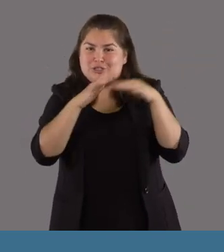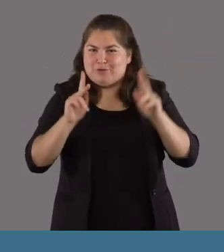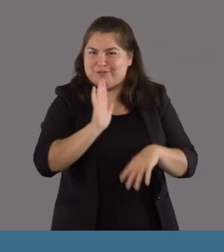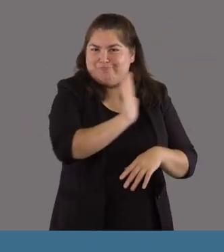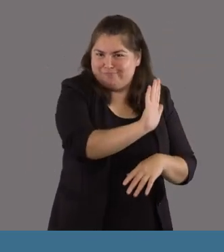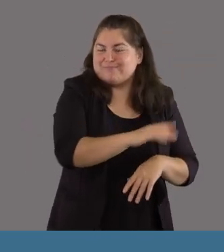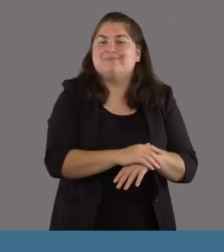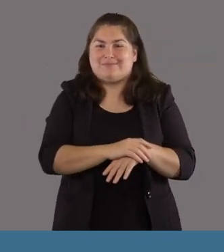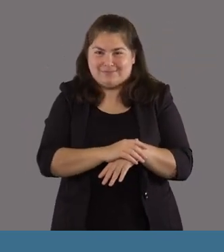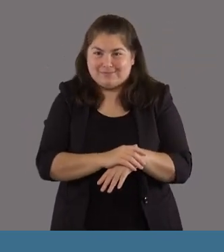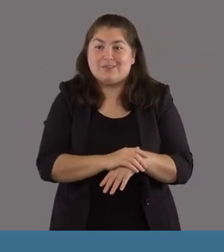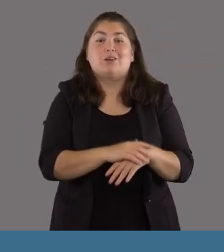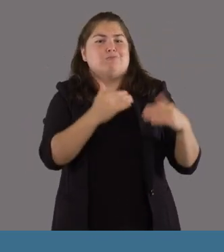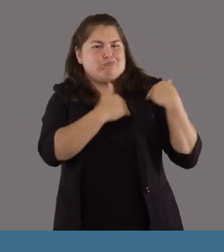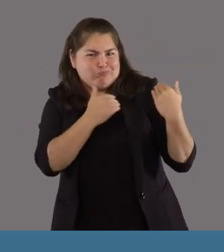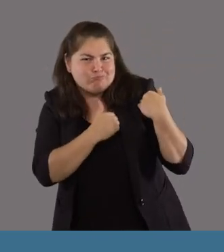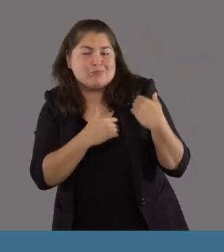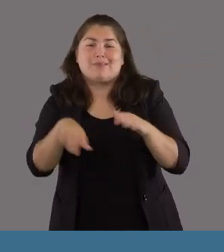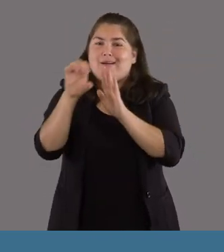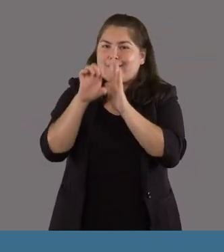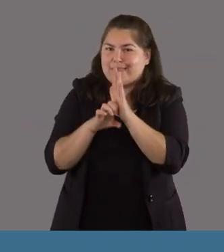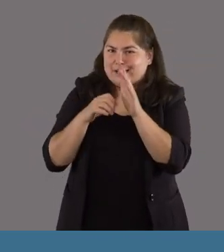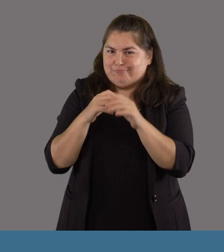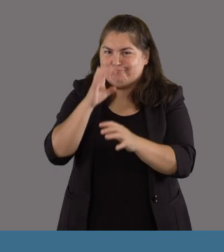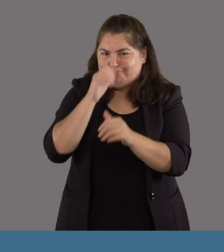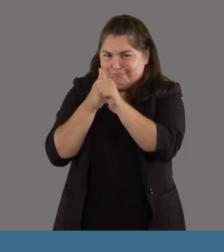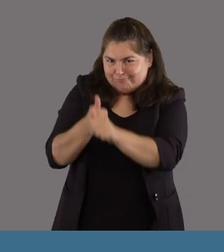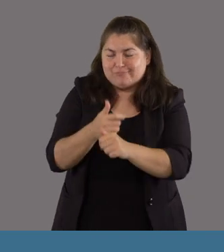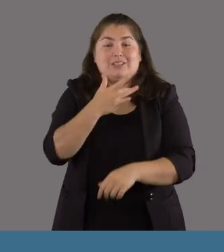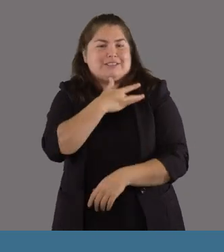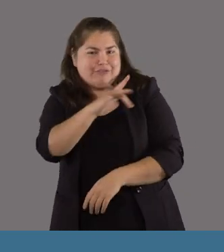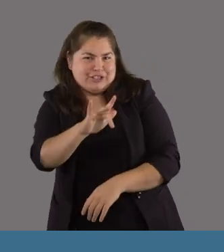people, acting with ethical responsibility and sensitivity.